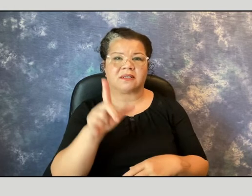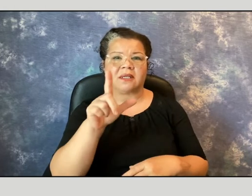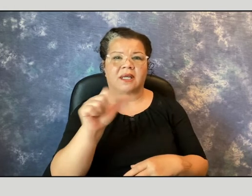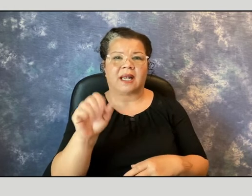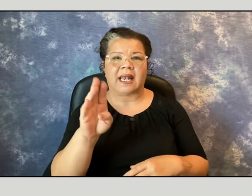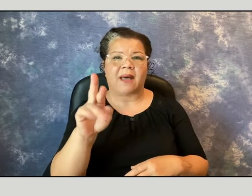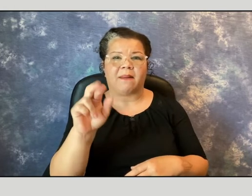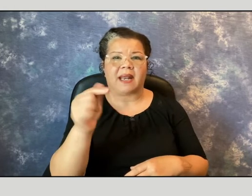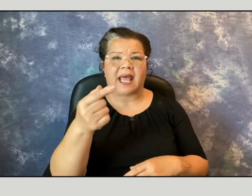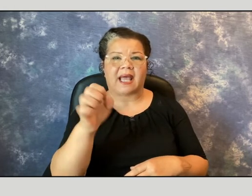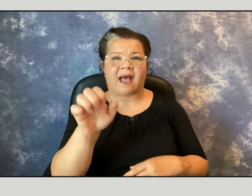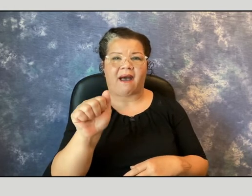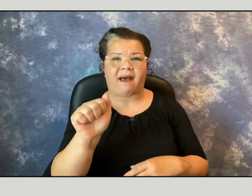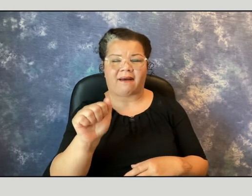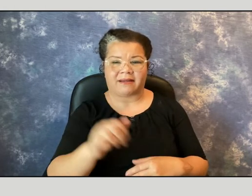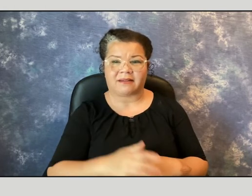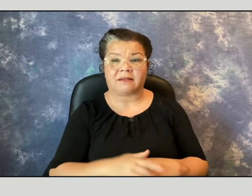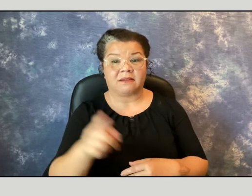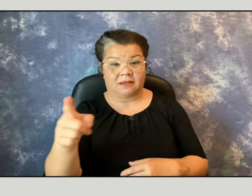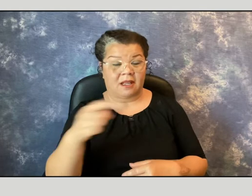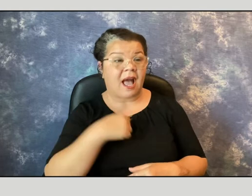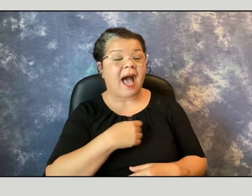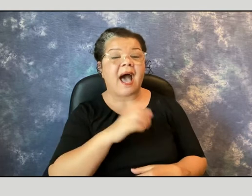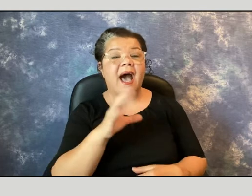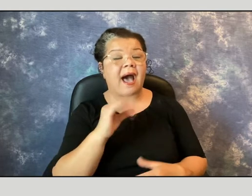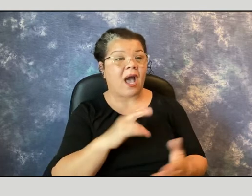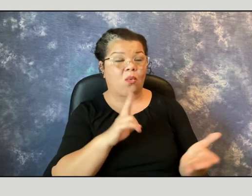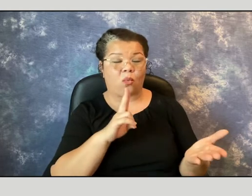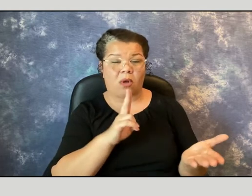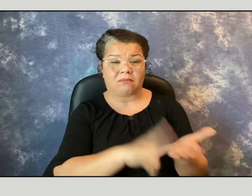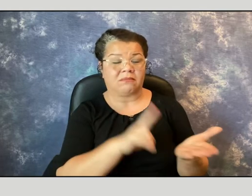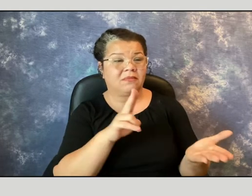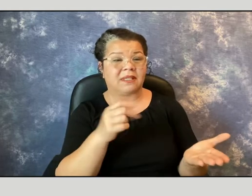I will co-sign on anything Arcadio Diaz-Quinones